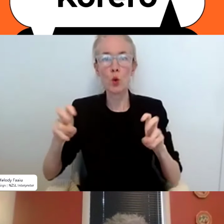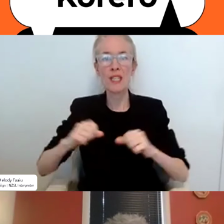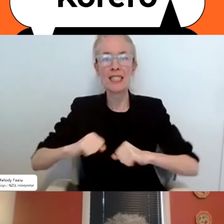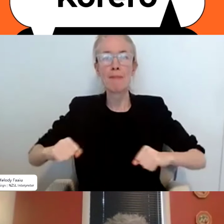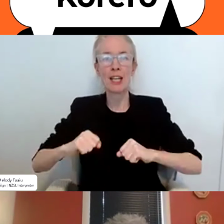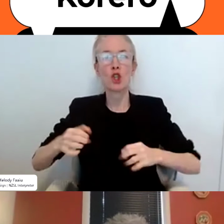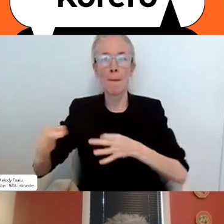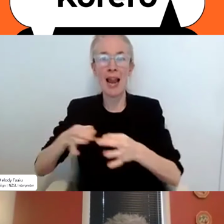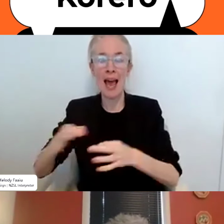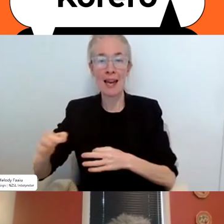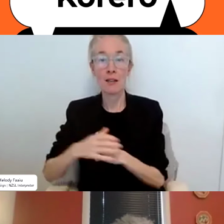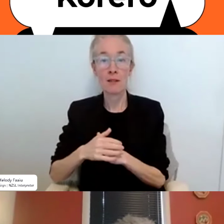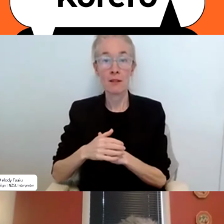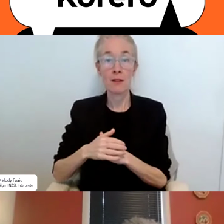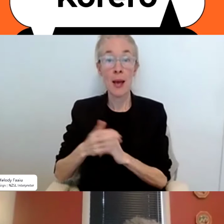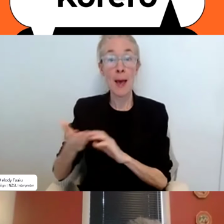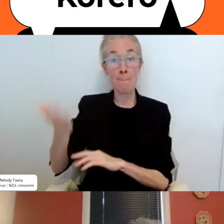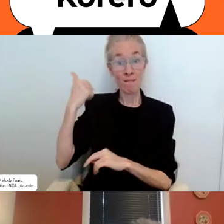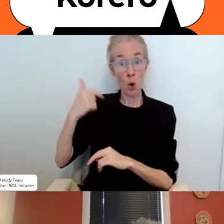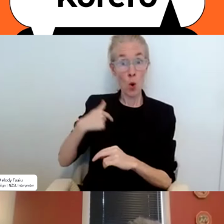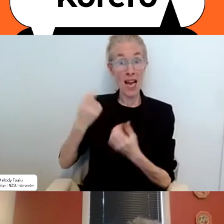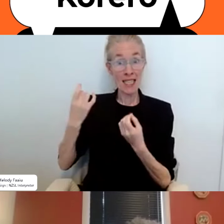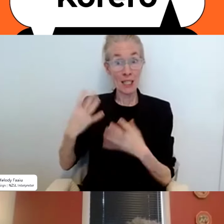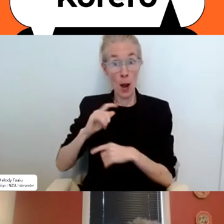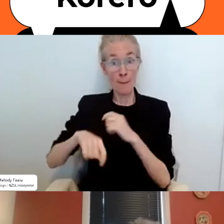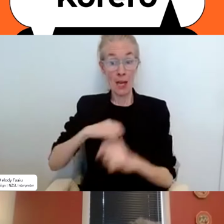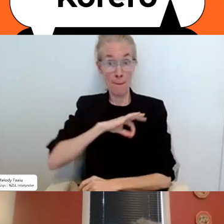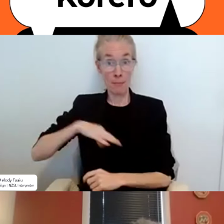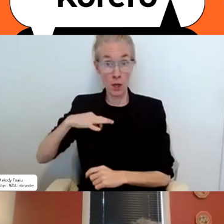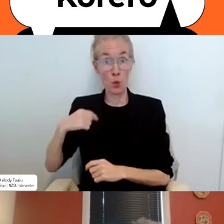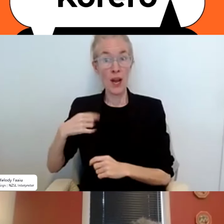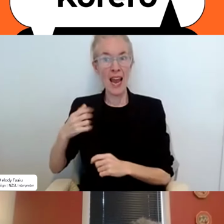we had spatial plan for the Thames area, which was fantastic, but